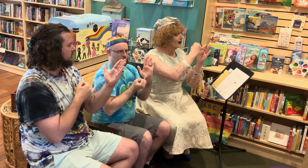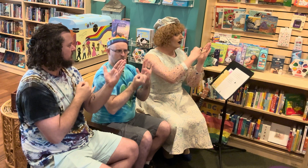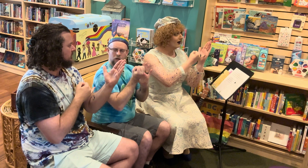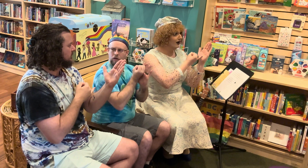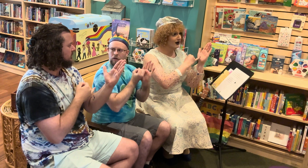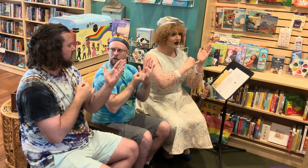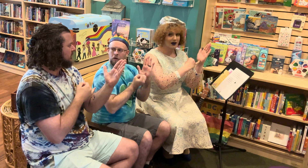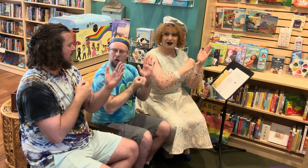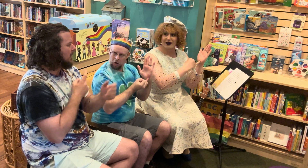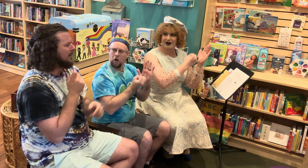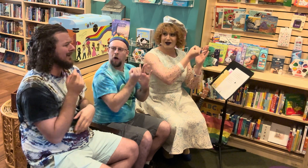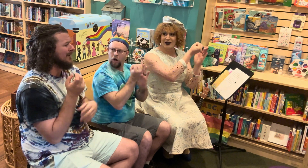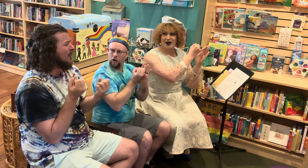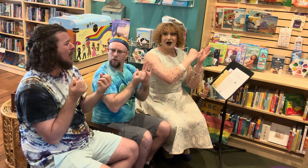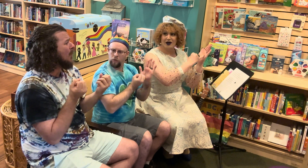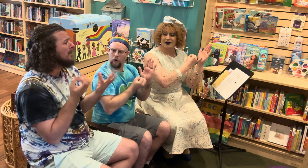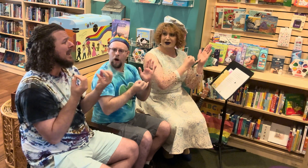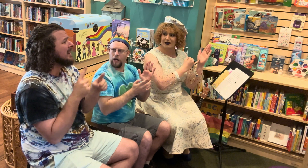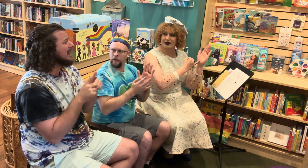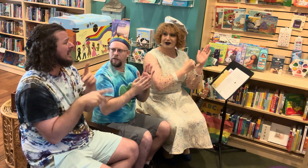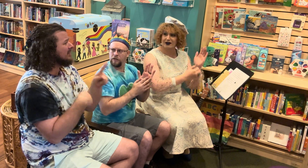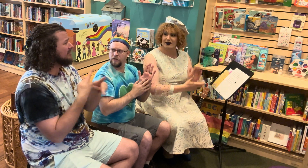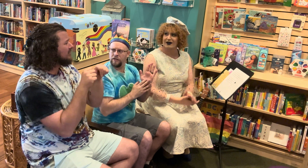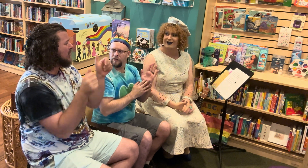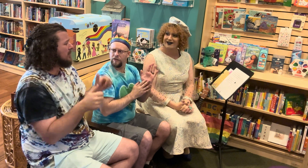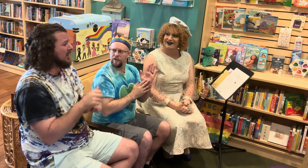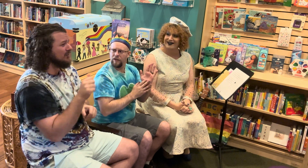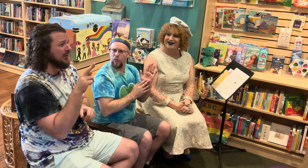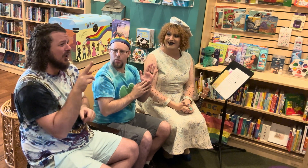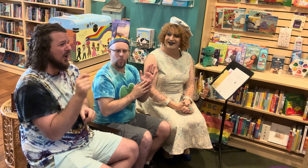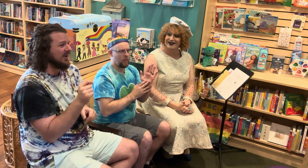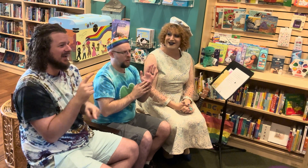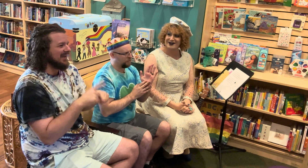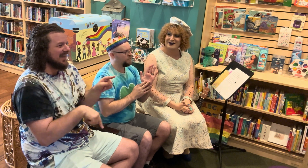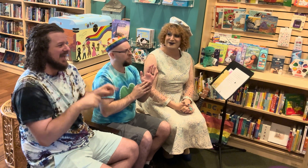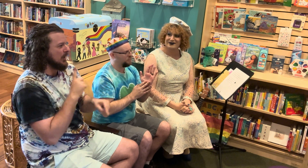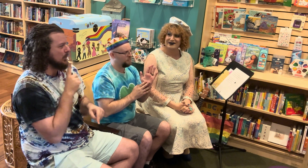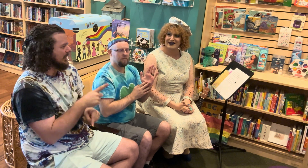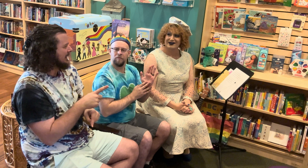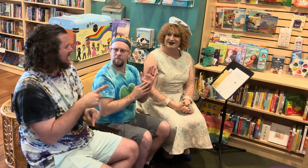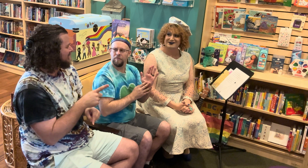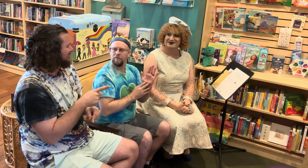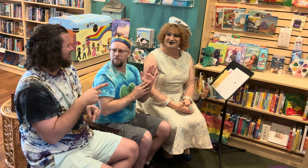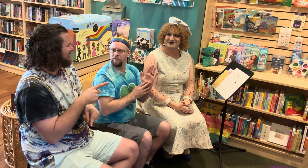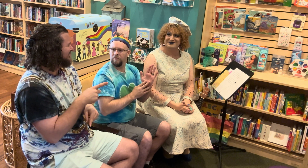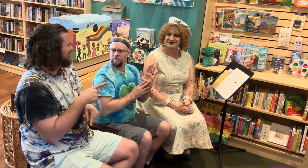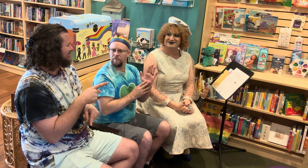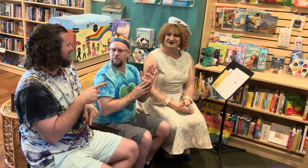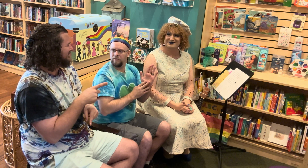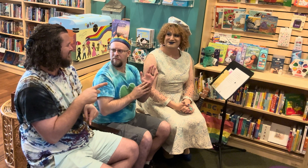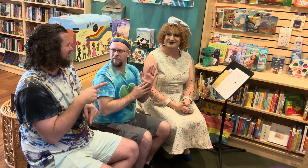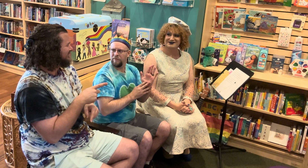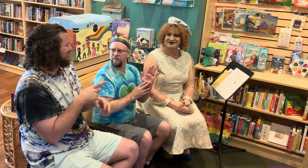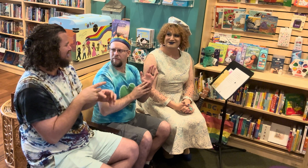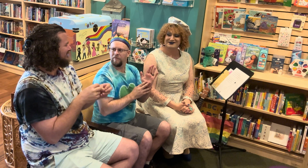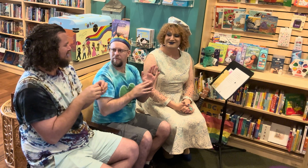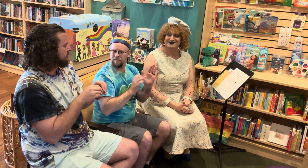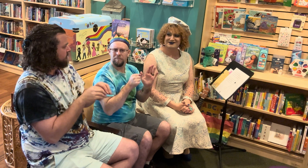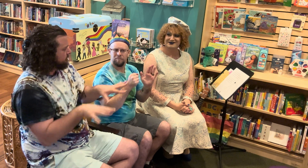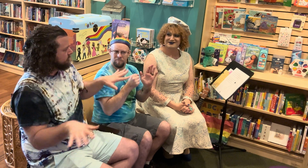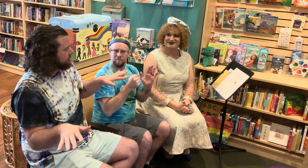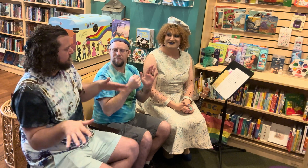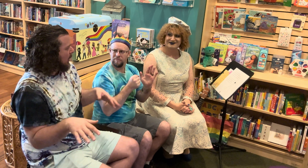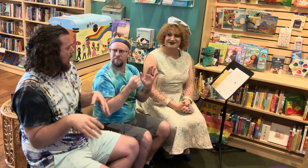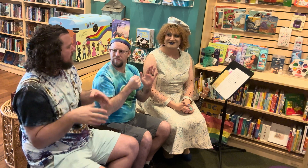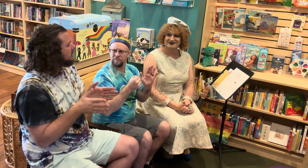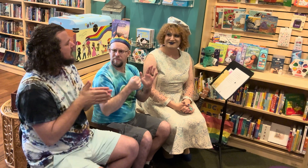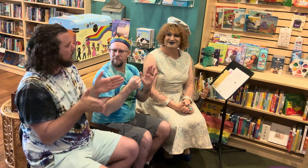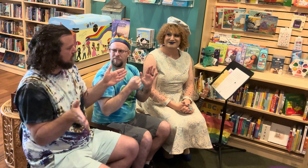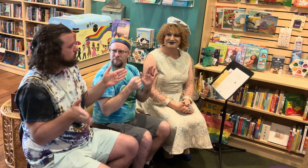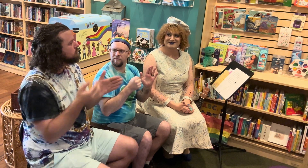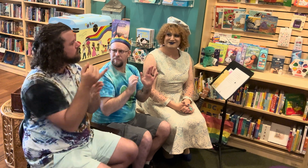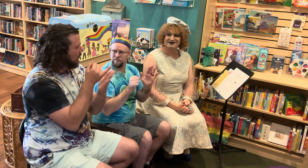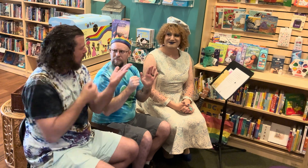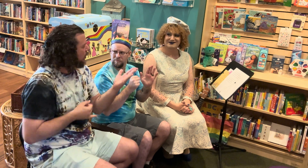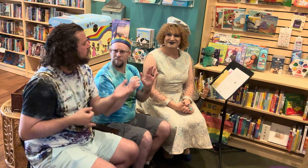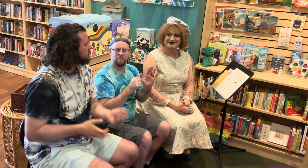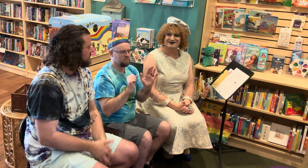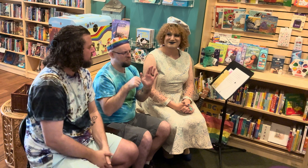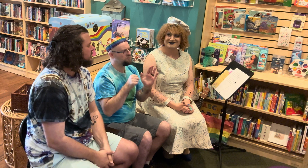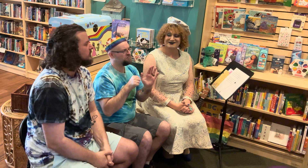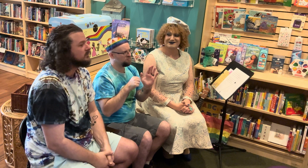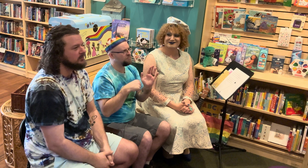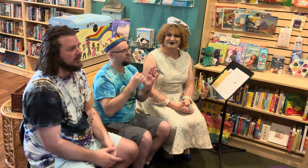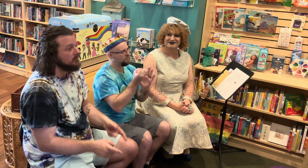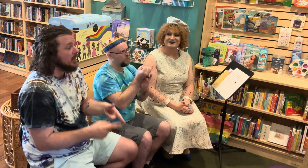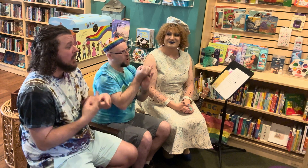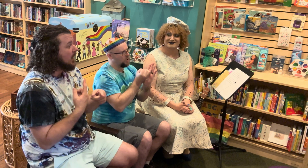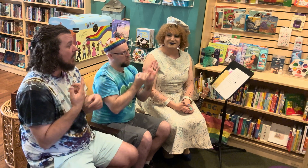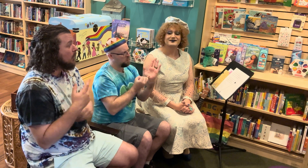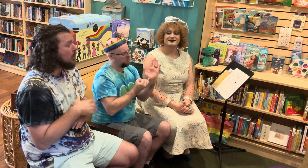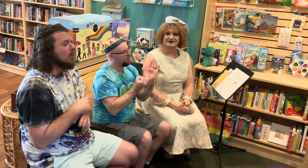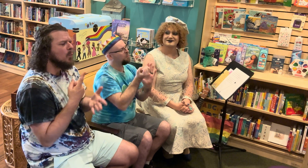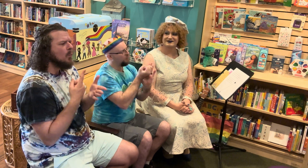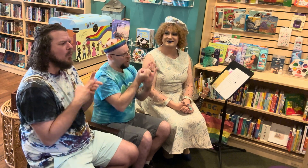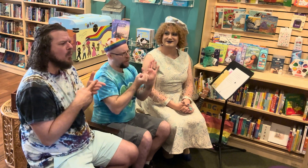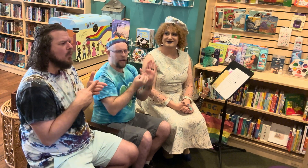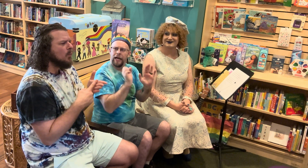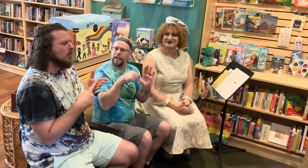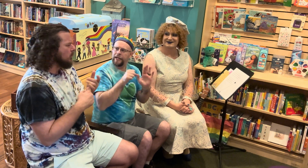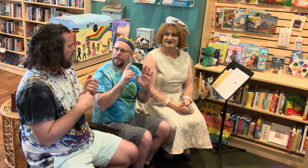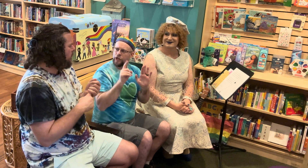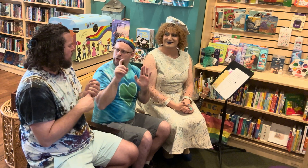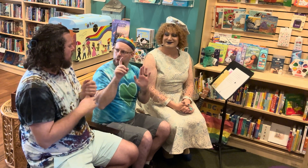paper. There so many forms of art, we can't really encompass them all. But, the general sign will work. AARON: Can you do it